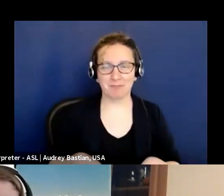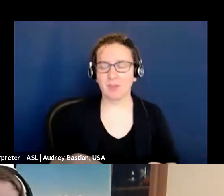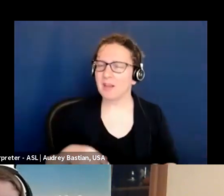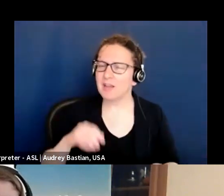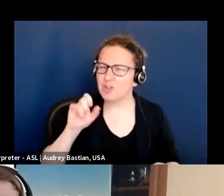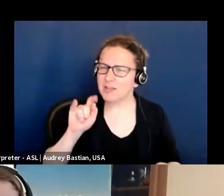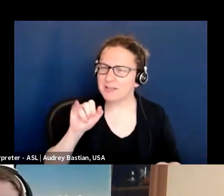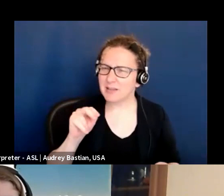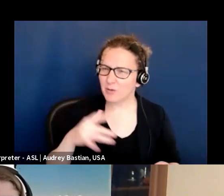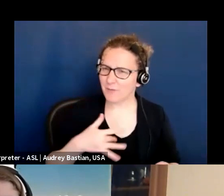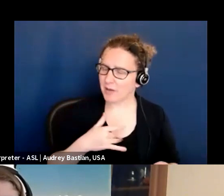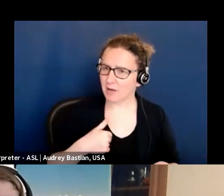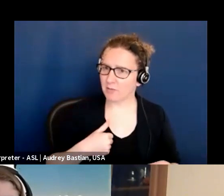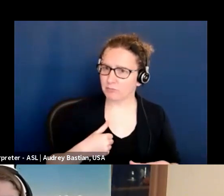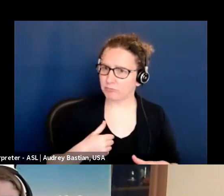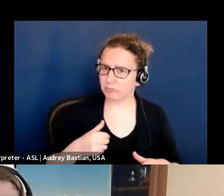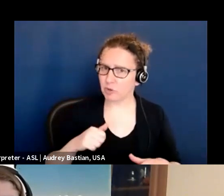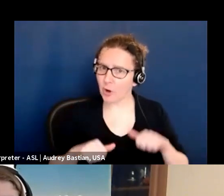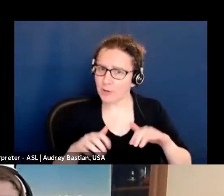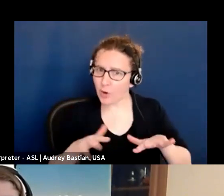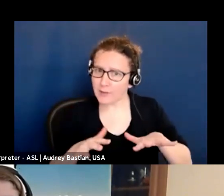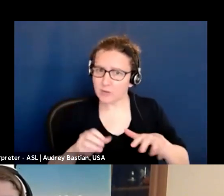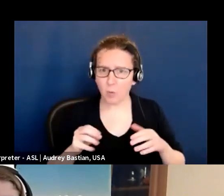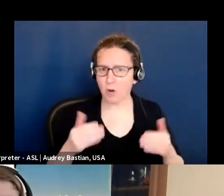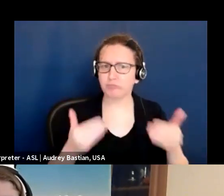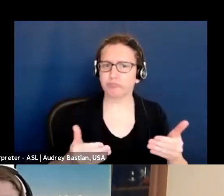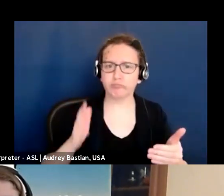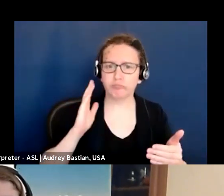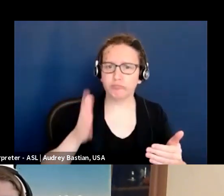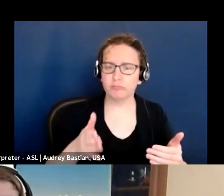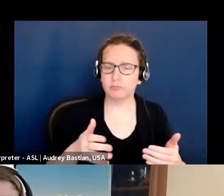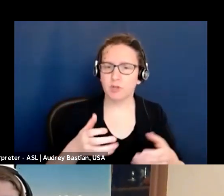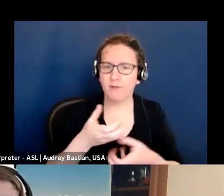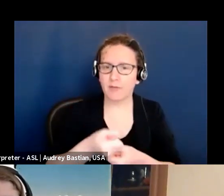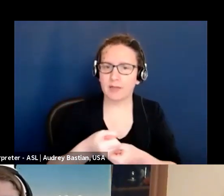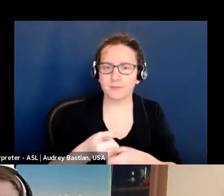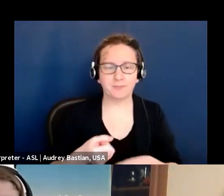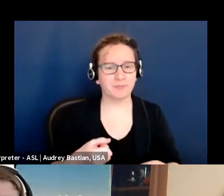going to go straight ahead and do this? >> ANA SIKHASHVILI: I did not understand